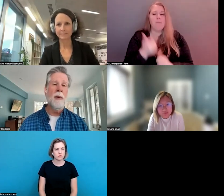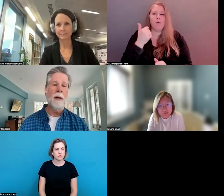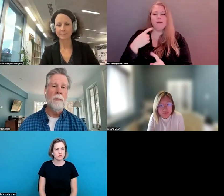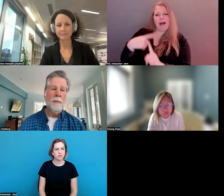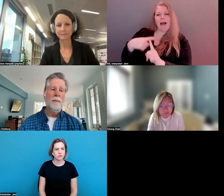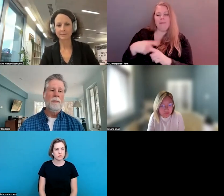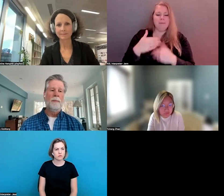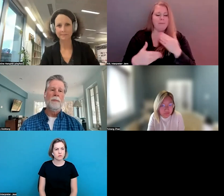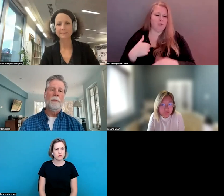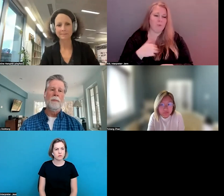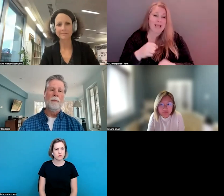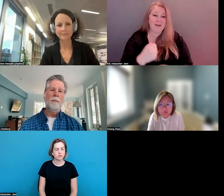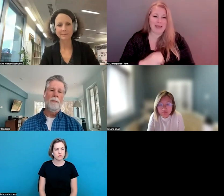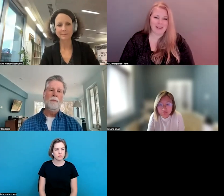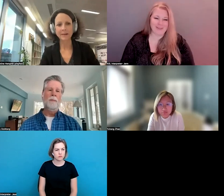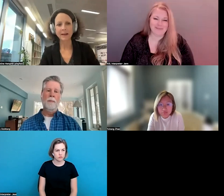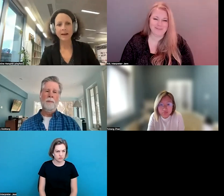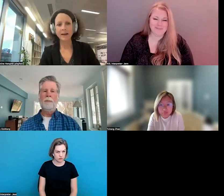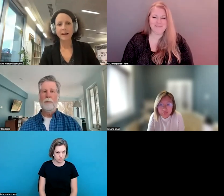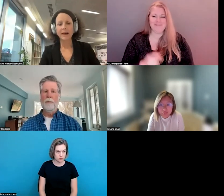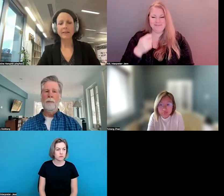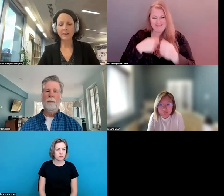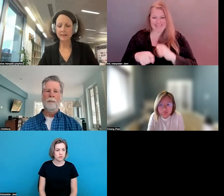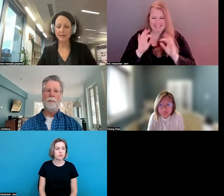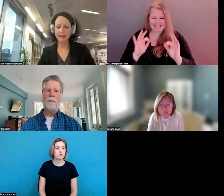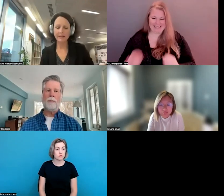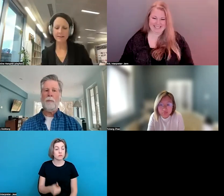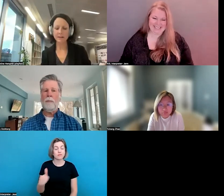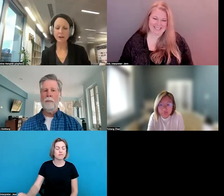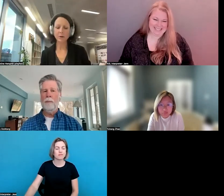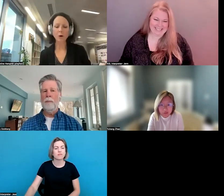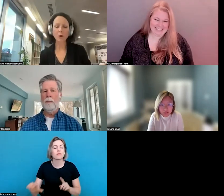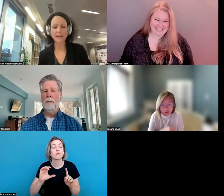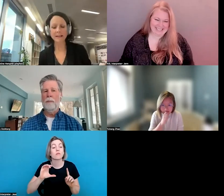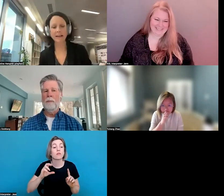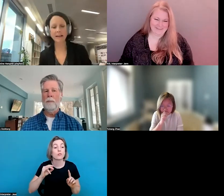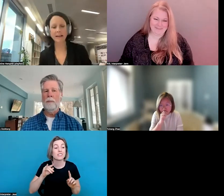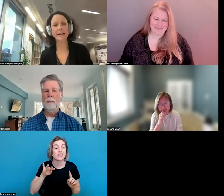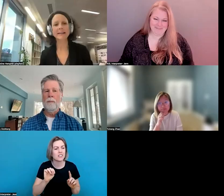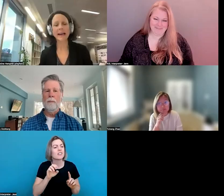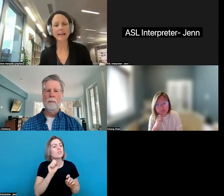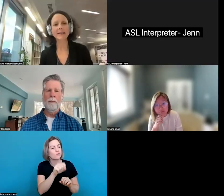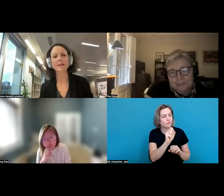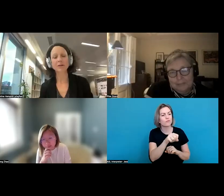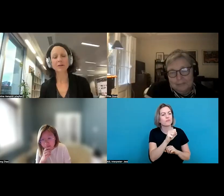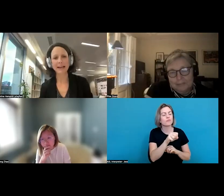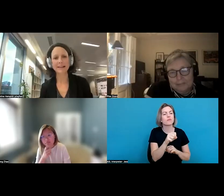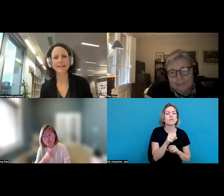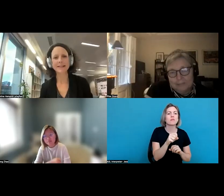we can make . >>CHRISTINE HEMPHILL: I think that is augmenting and adding to reality,